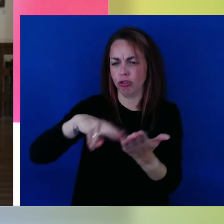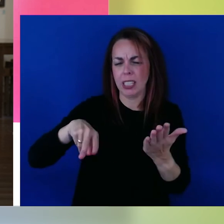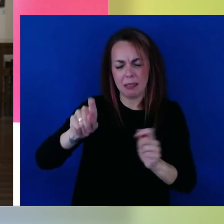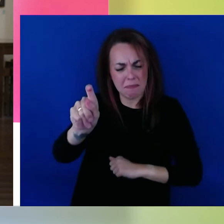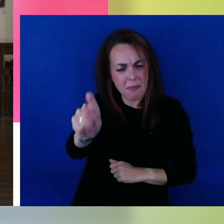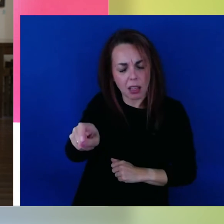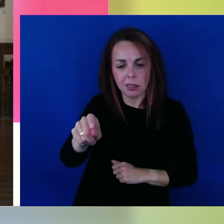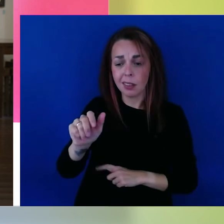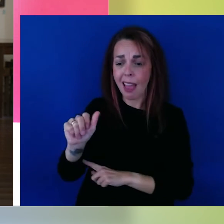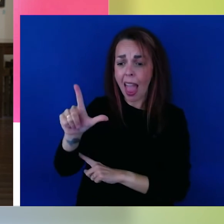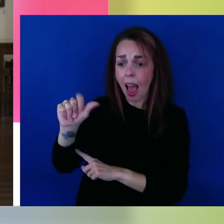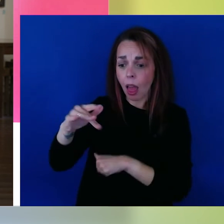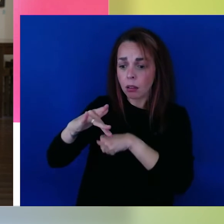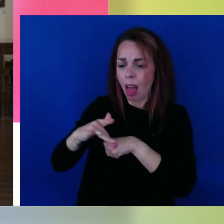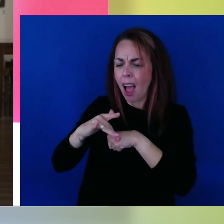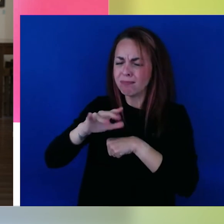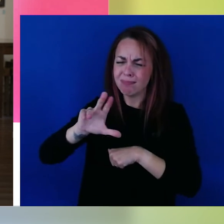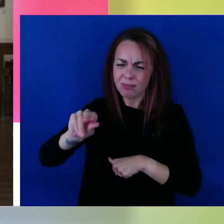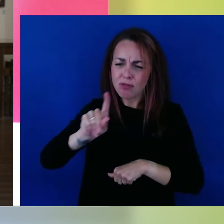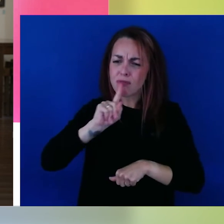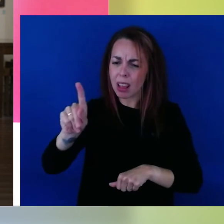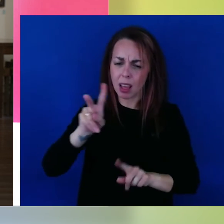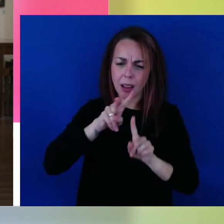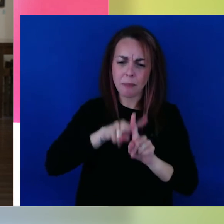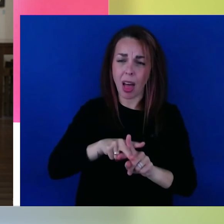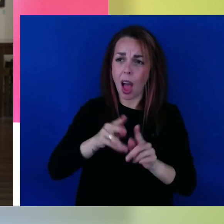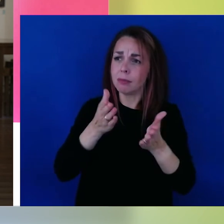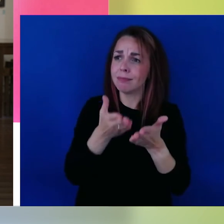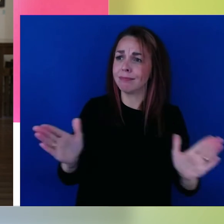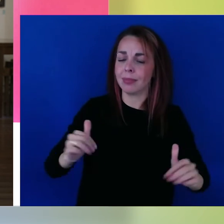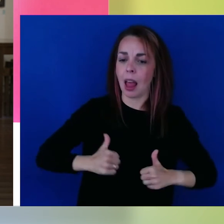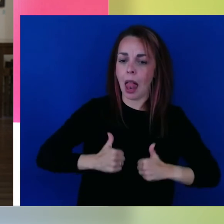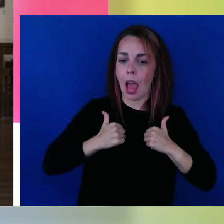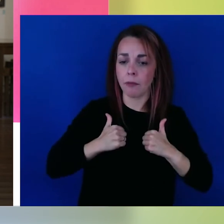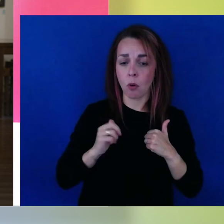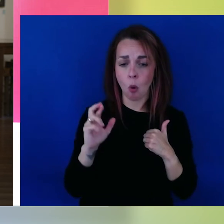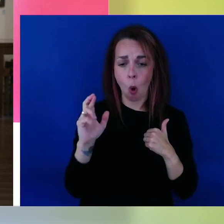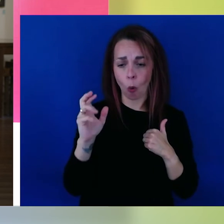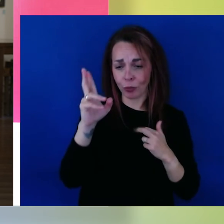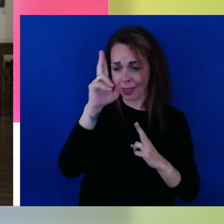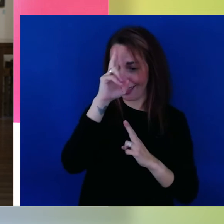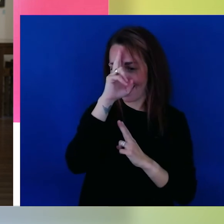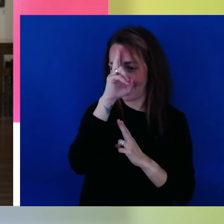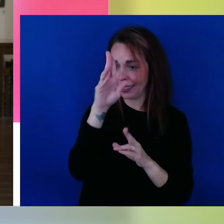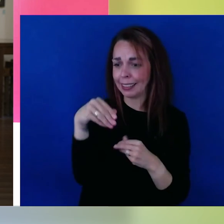it's a lesson for life. And I hope you get your honorary doctorate in philosophy at some point.